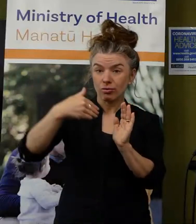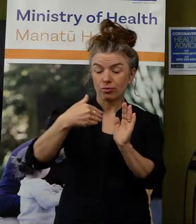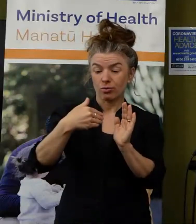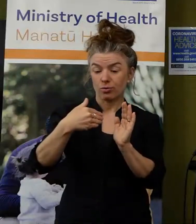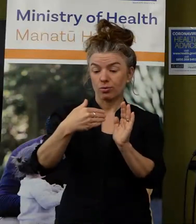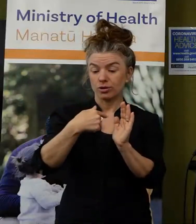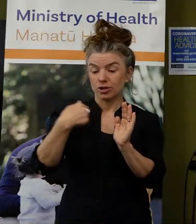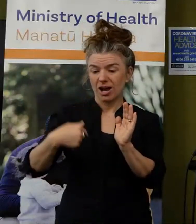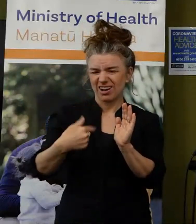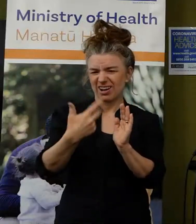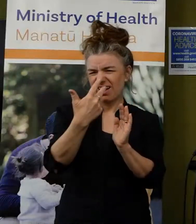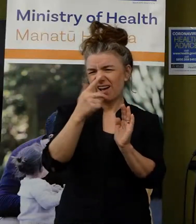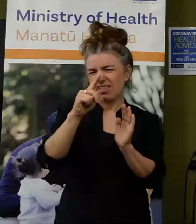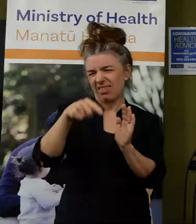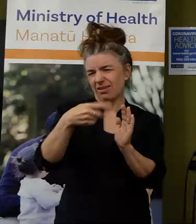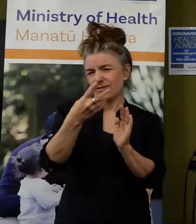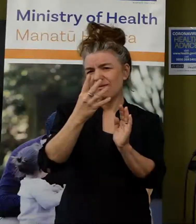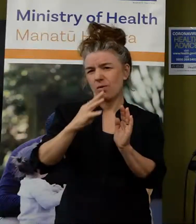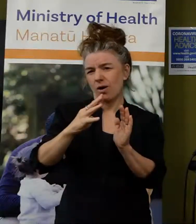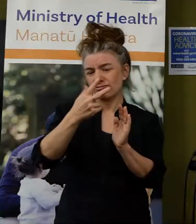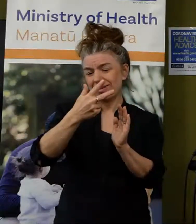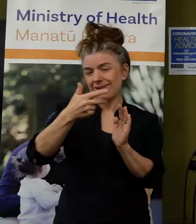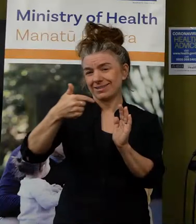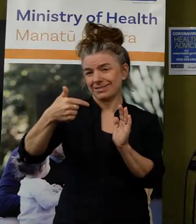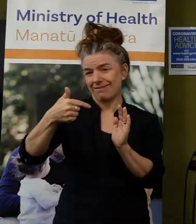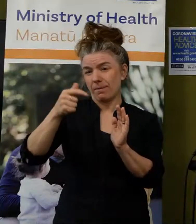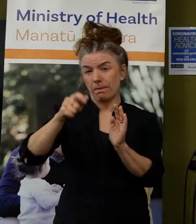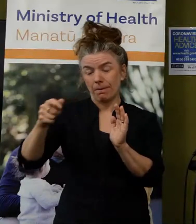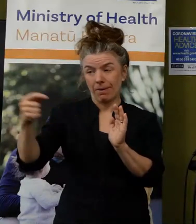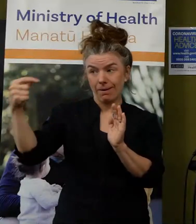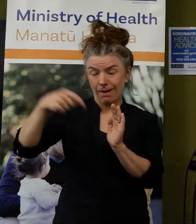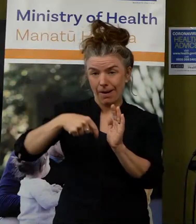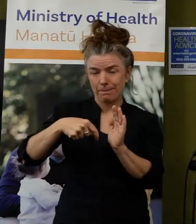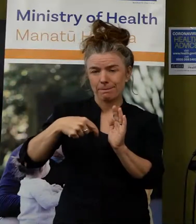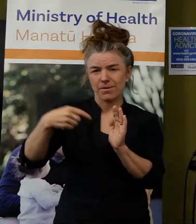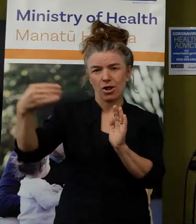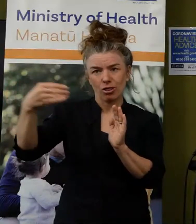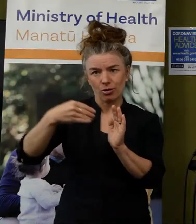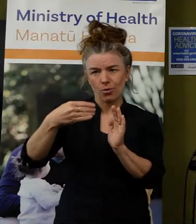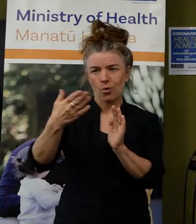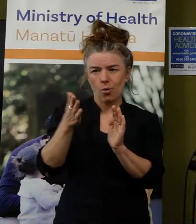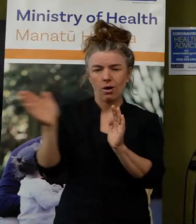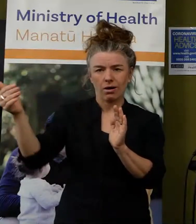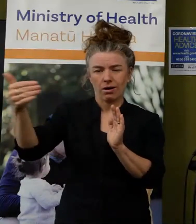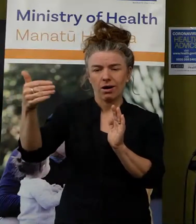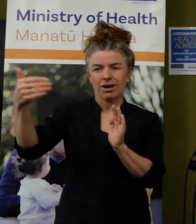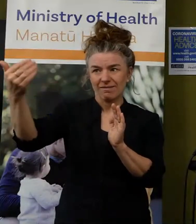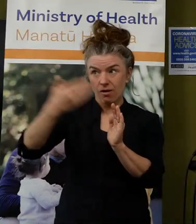So 8,487. 4,461 of those people will have completed